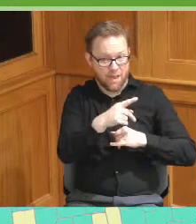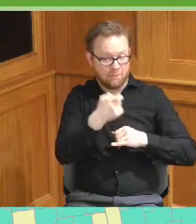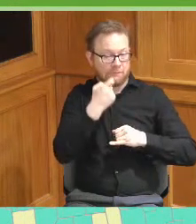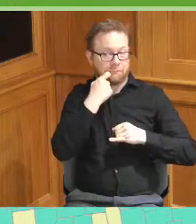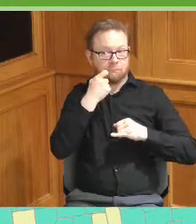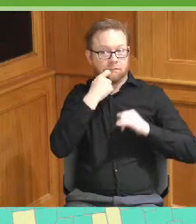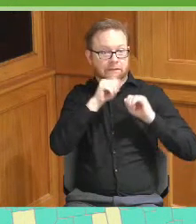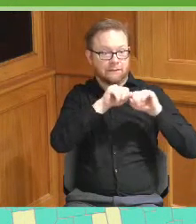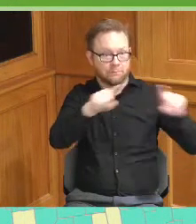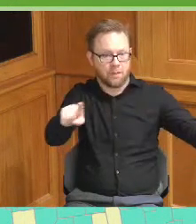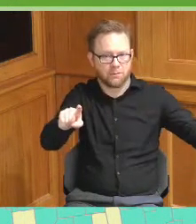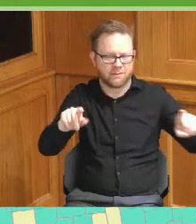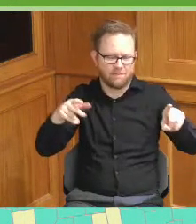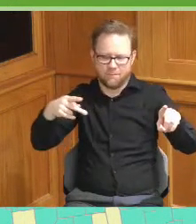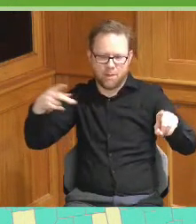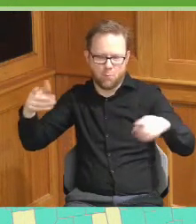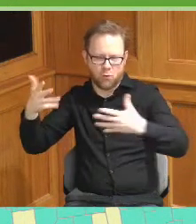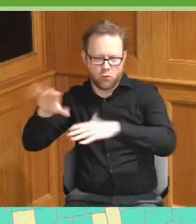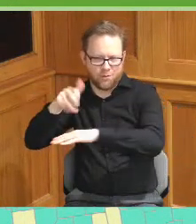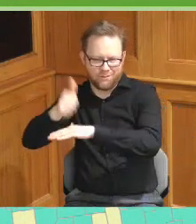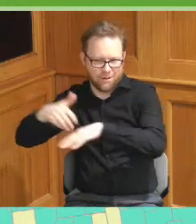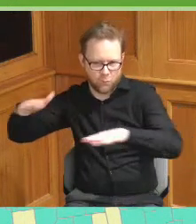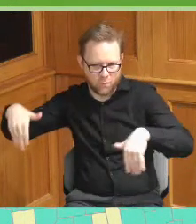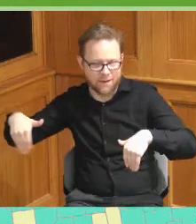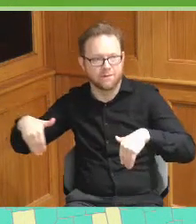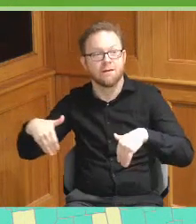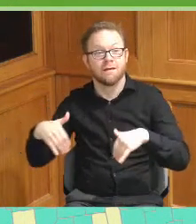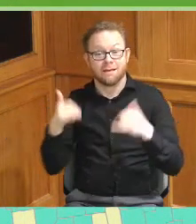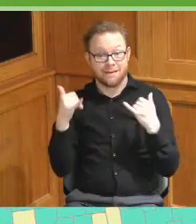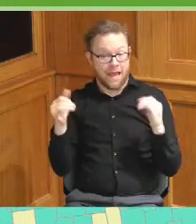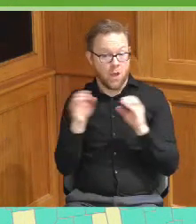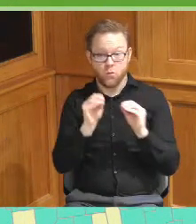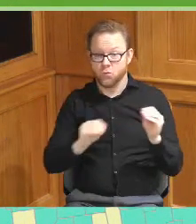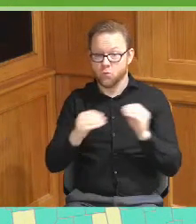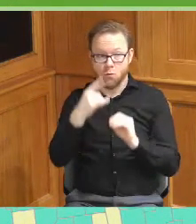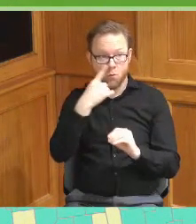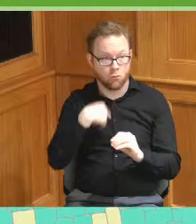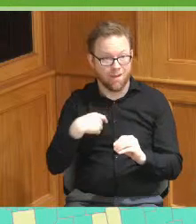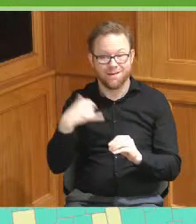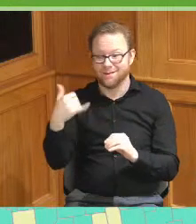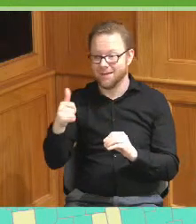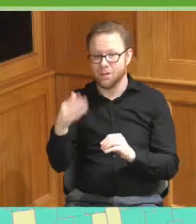this presentation there's no more red on the map we're all either yellow or blue so we continue